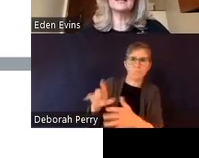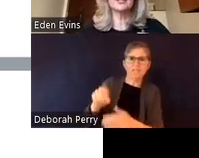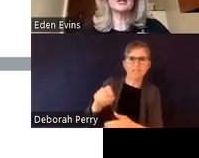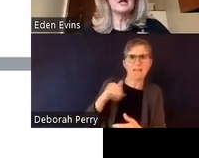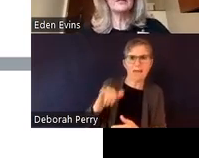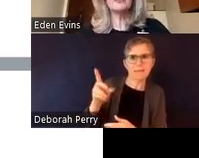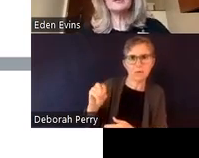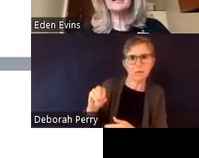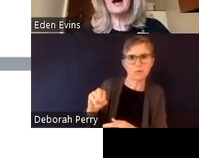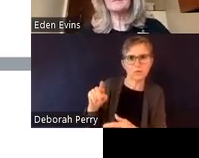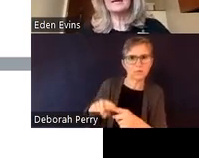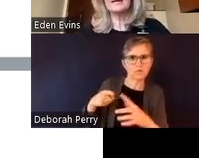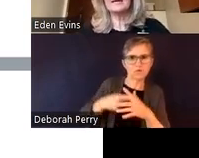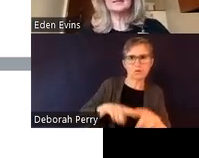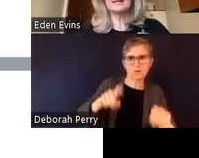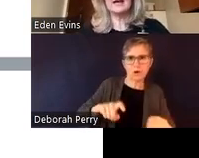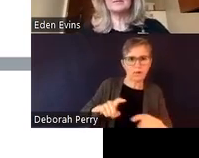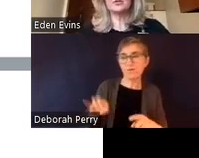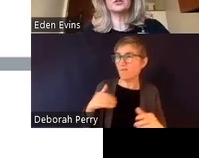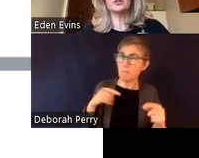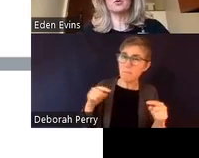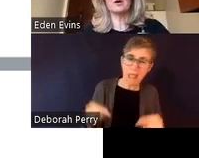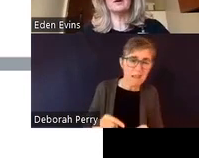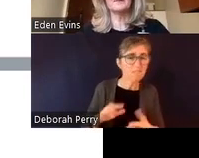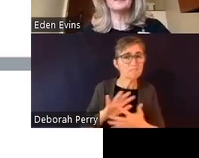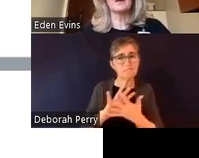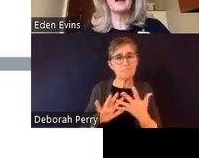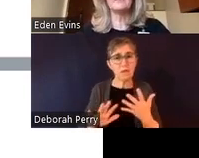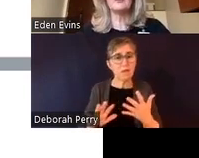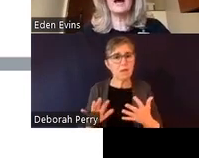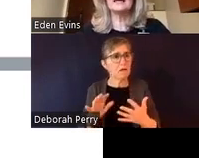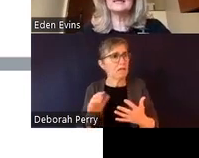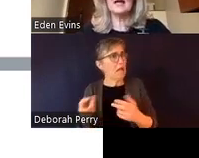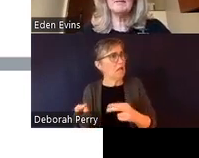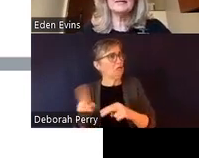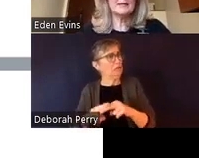condition - there was really not a big increase in cannabis use disorder. If you had insomnia